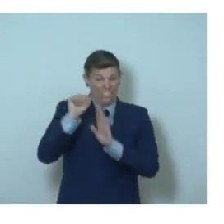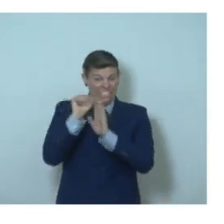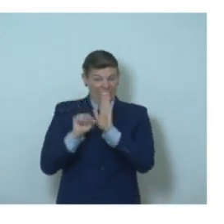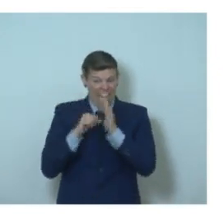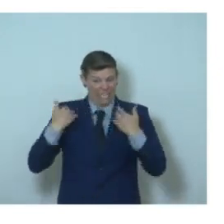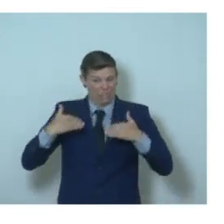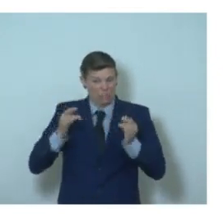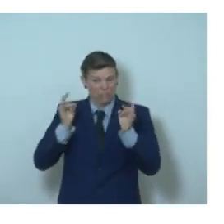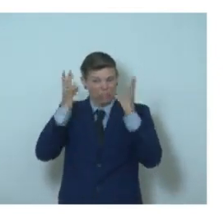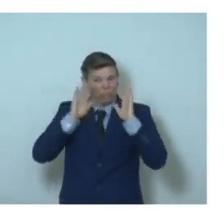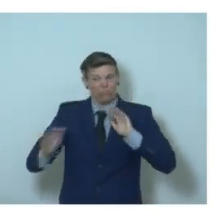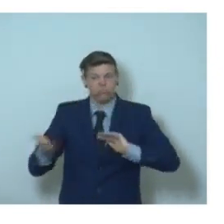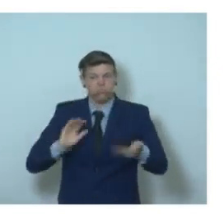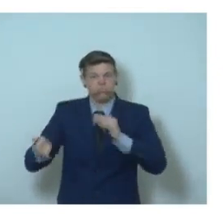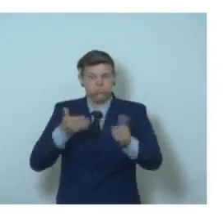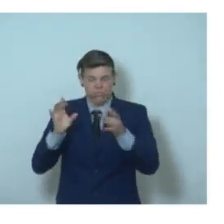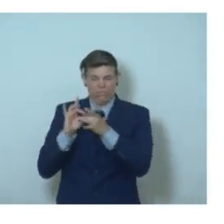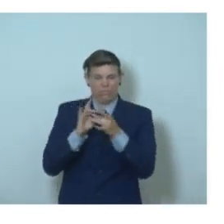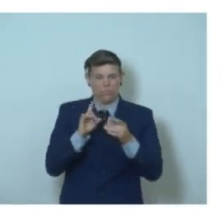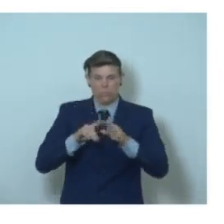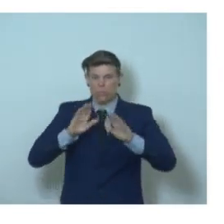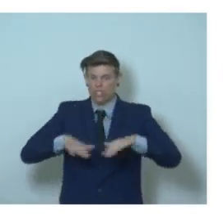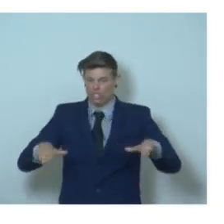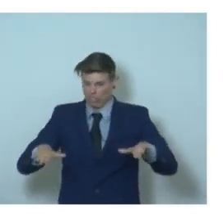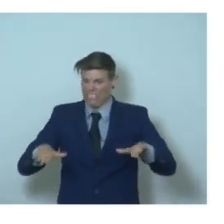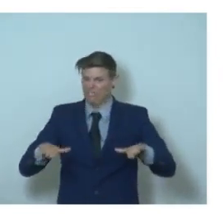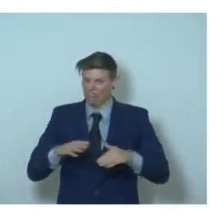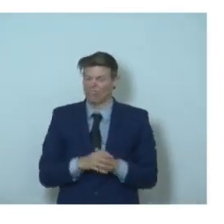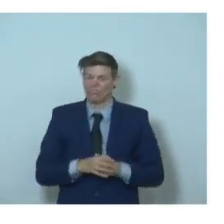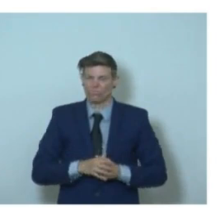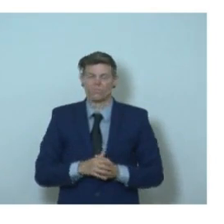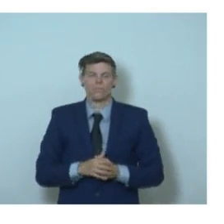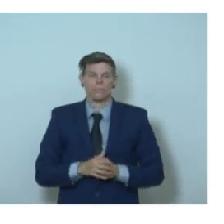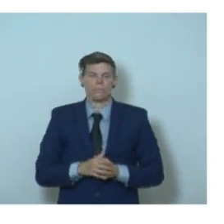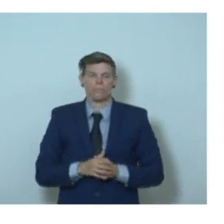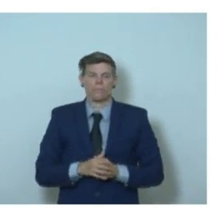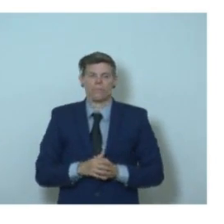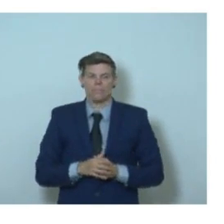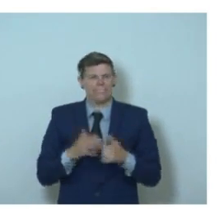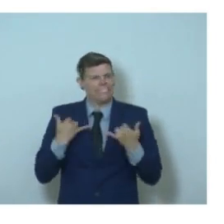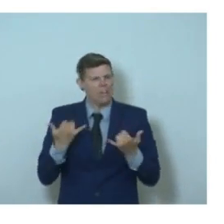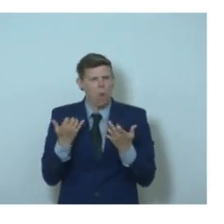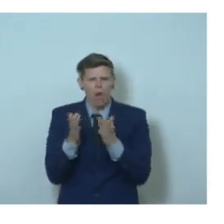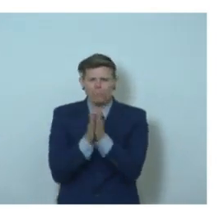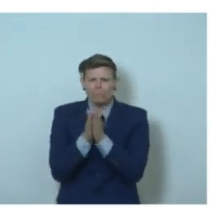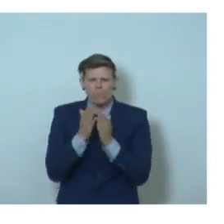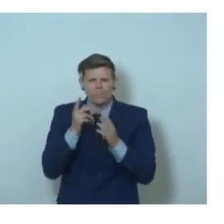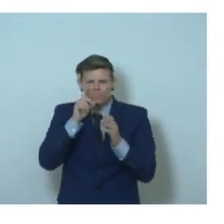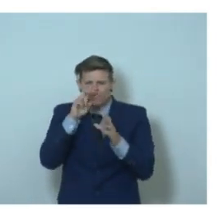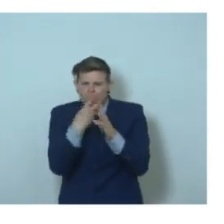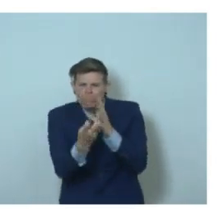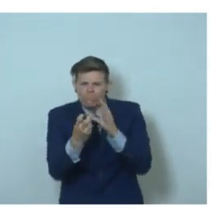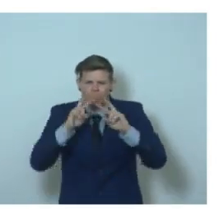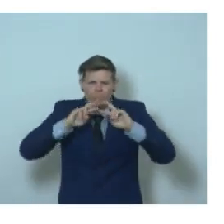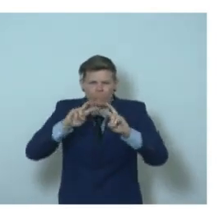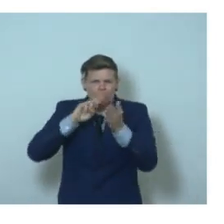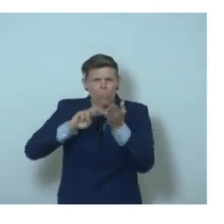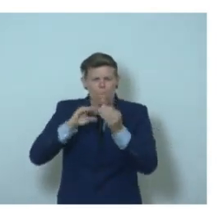I THINK WE’RE NOW THE FOURTH HIGHEST STATE IN THE COUNTRY IN TERMS OF PERCENT OF CASES.